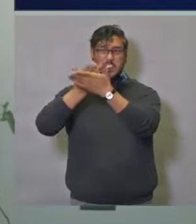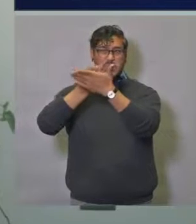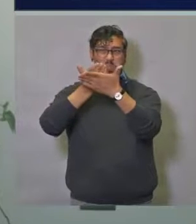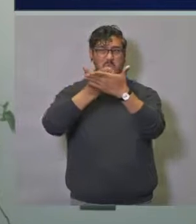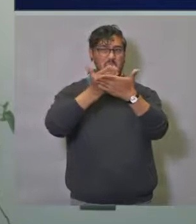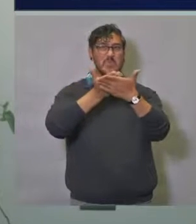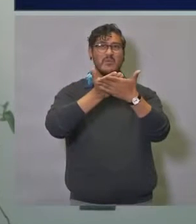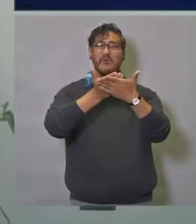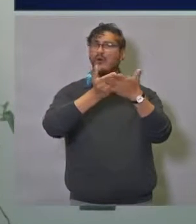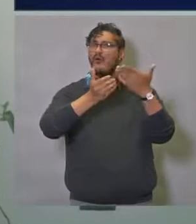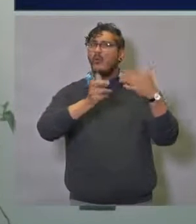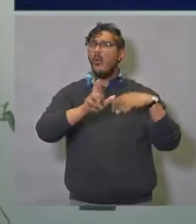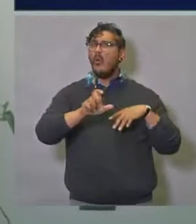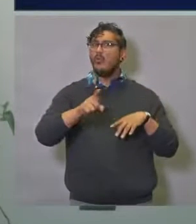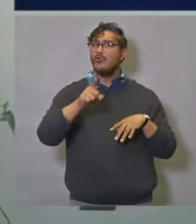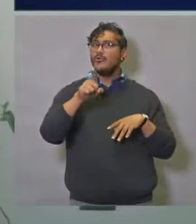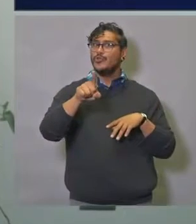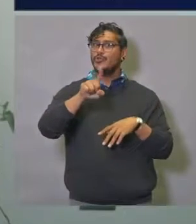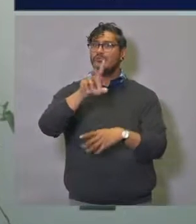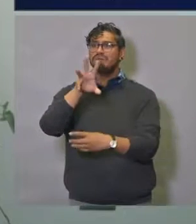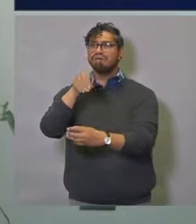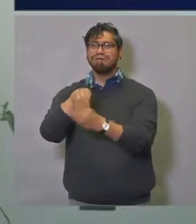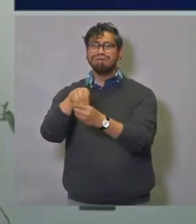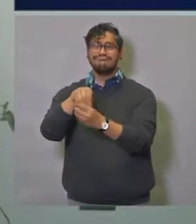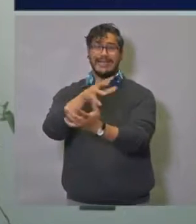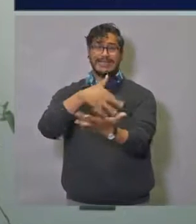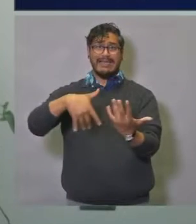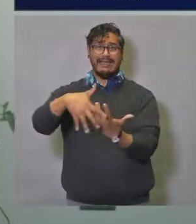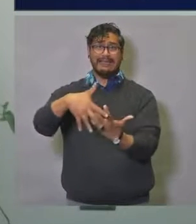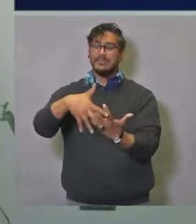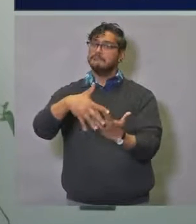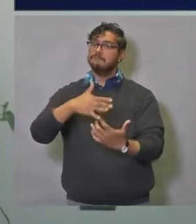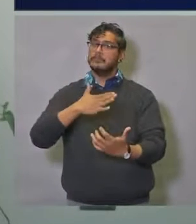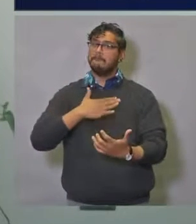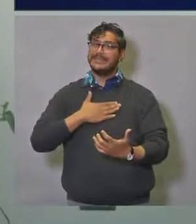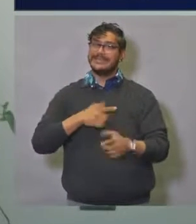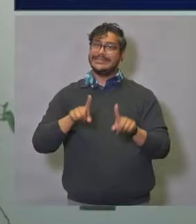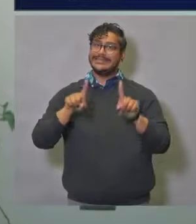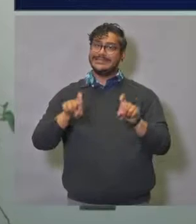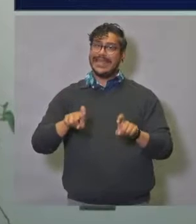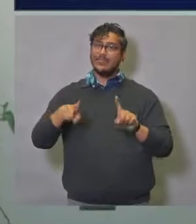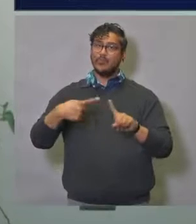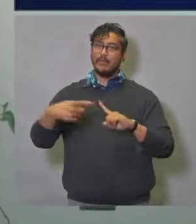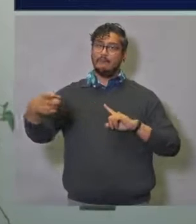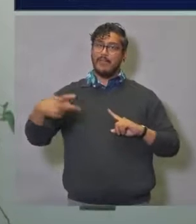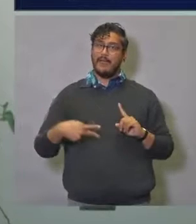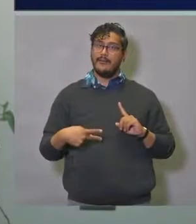CROWDS, EXPOSED TO MASS